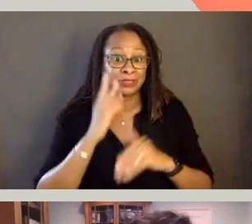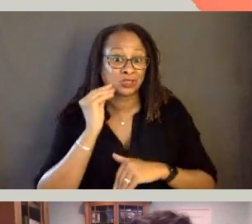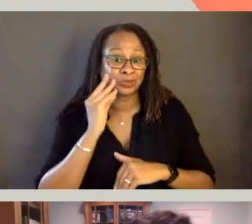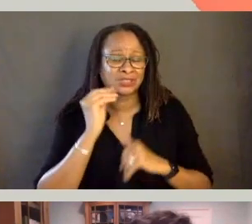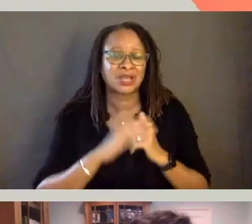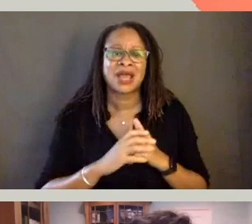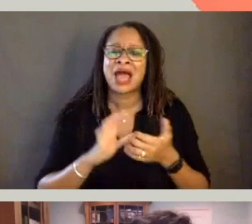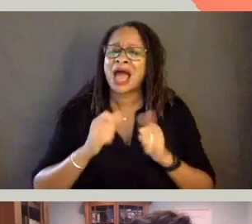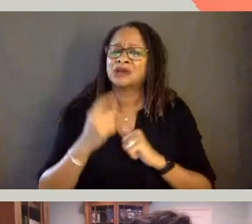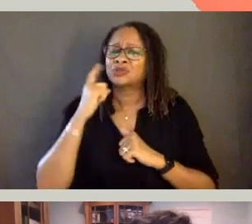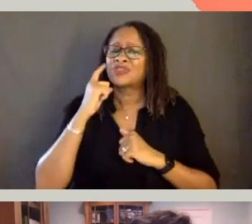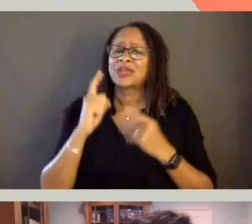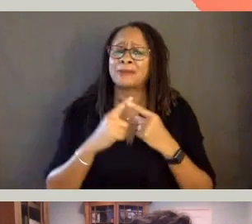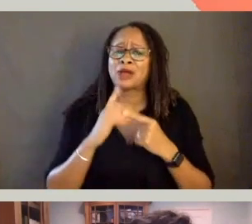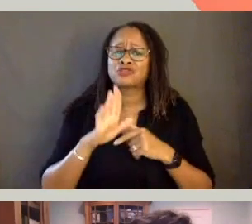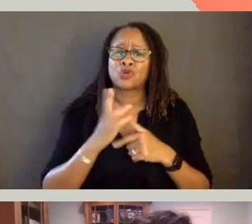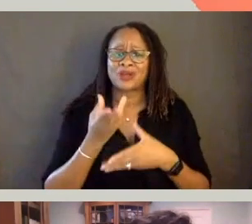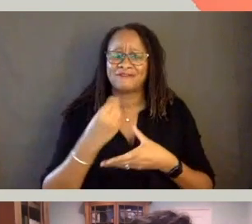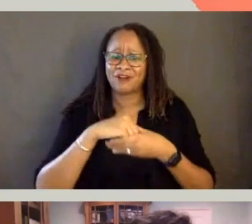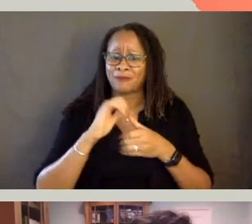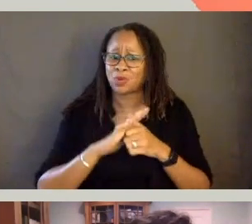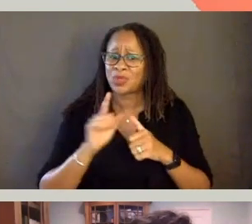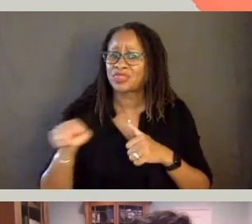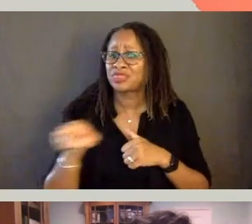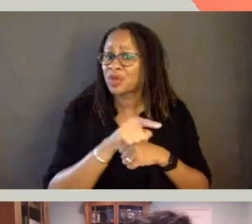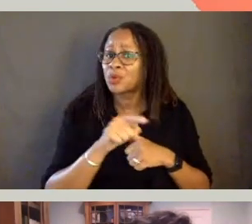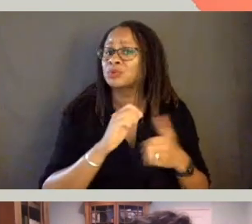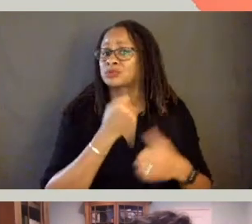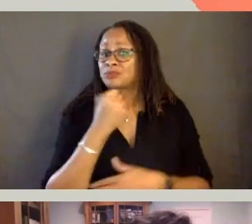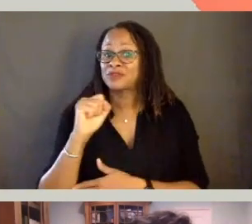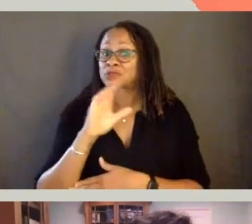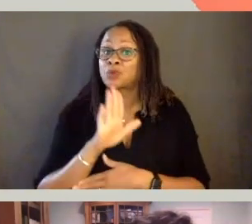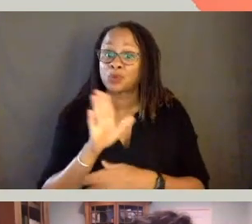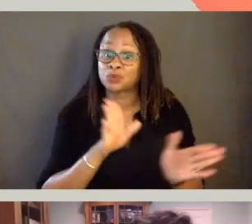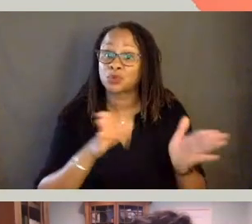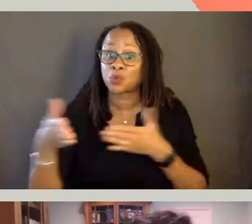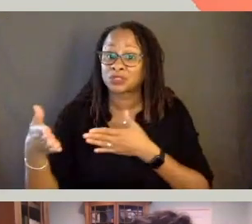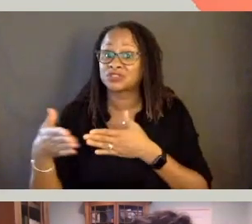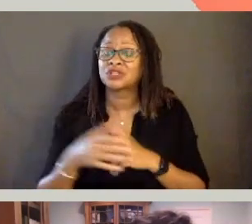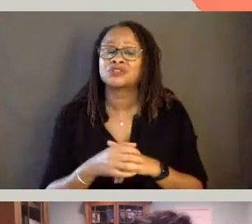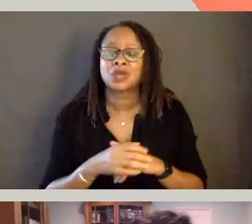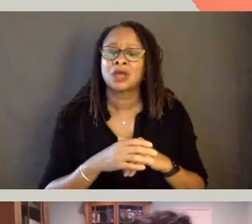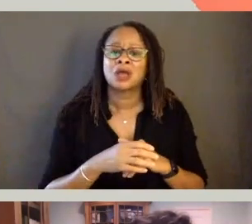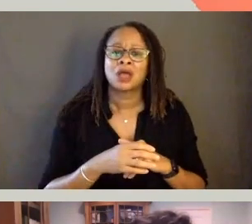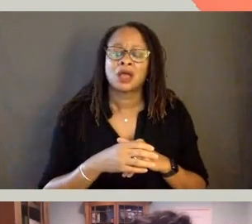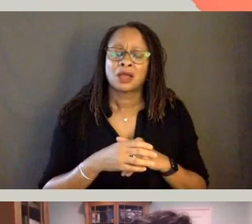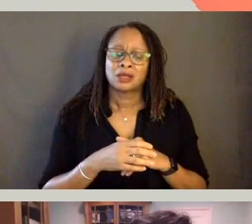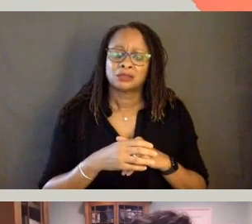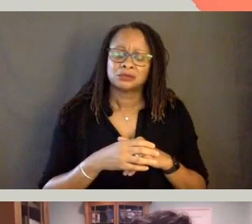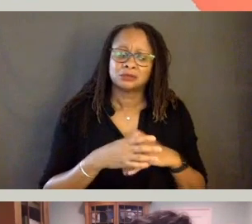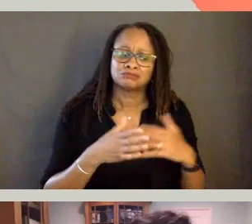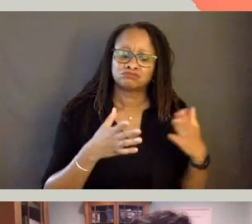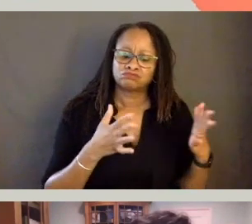with those movements and those organizations and in what ways, were there moments where you felt like you,